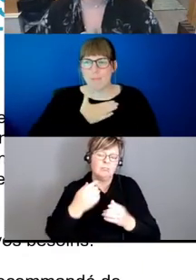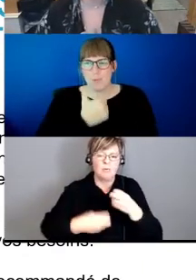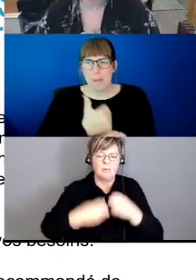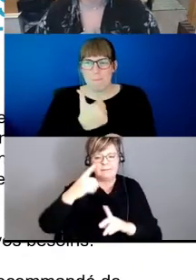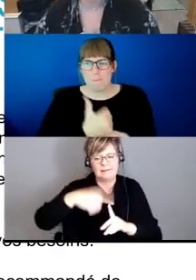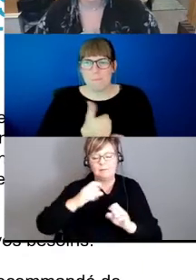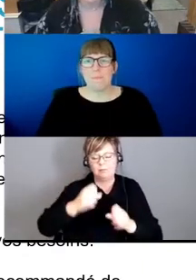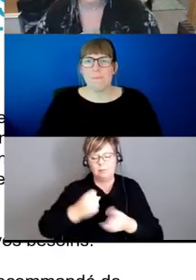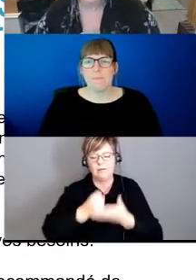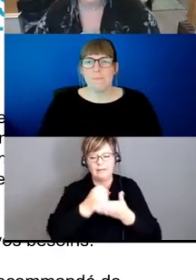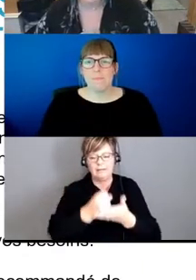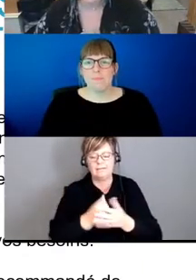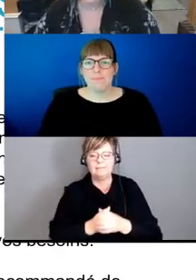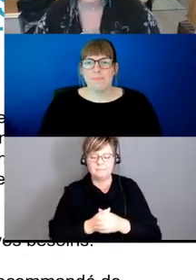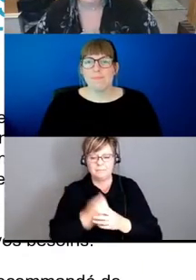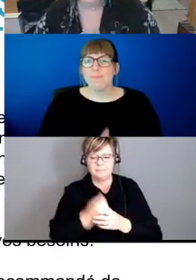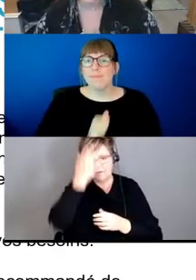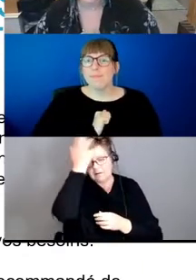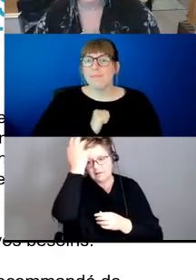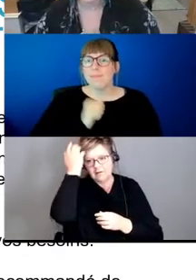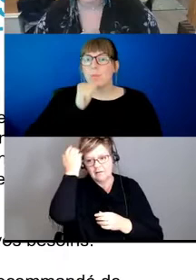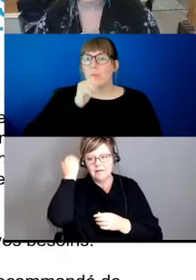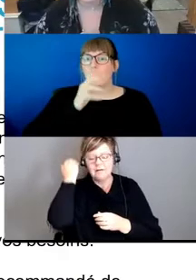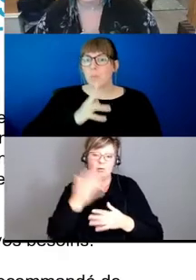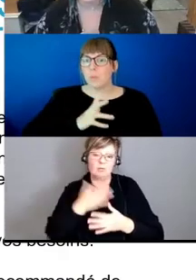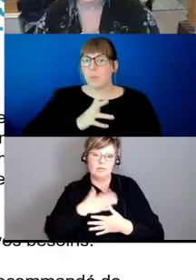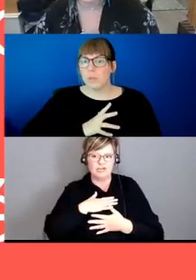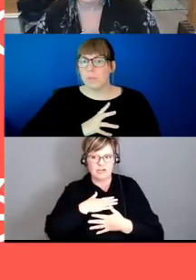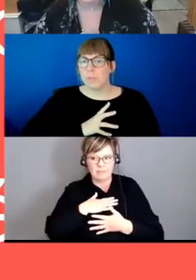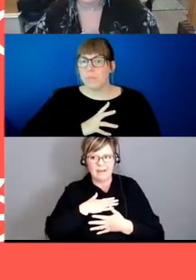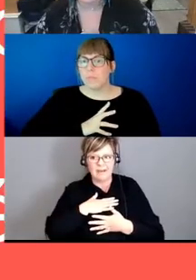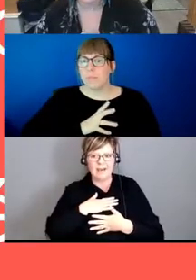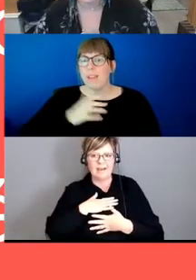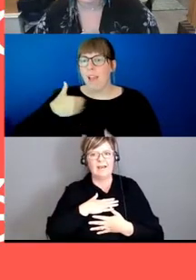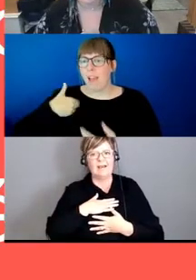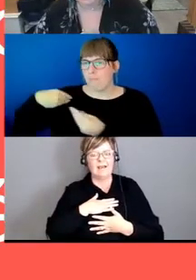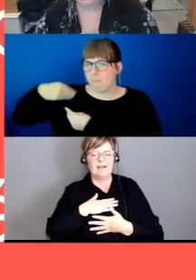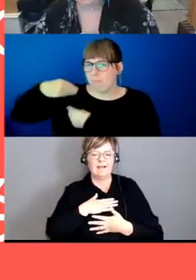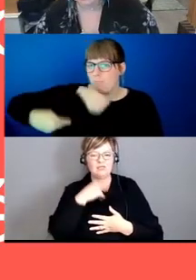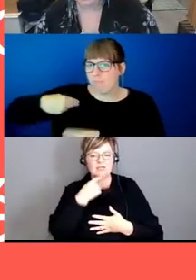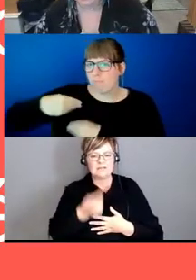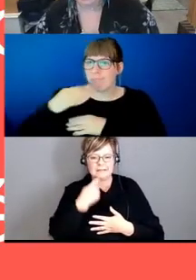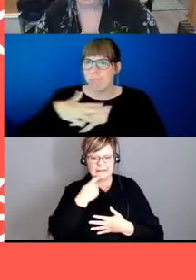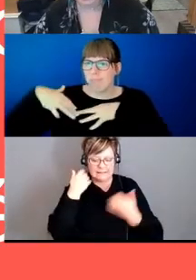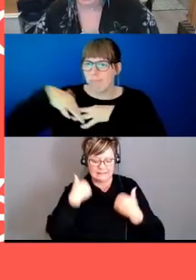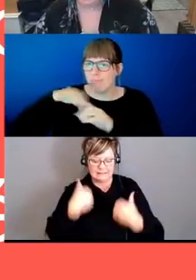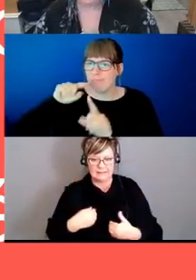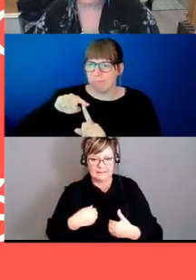FROM UP NORTH ACROSS THE LAKE FROM YELLOWKNIFE, I WANTED TO ACKNOWLEDGE I AM SPEAKING TO YOU